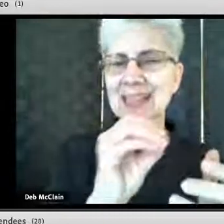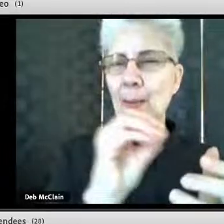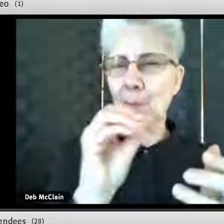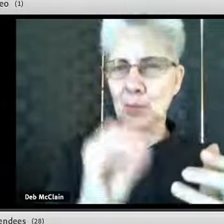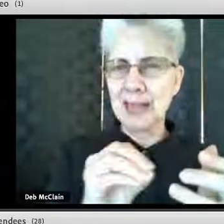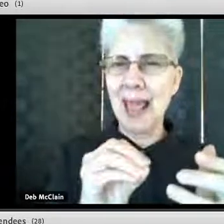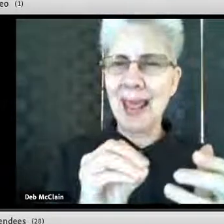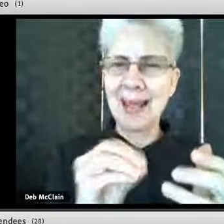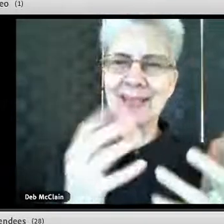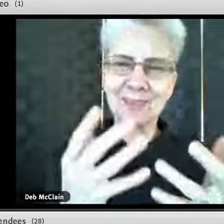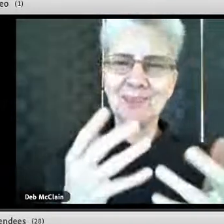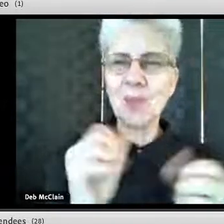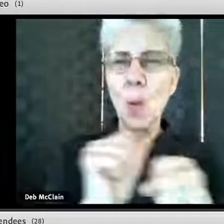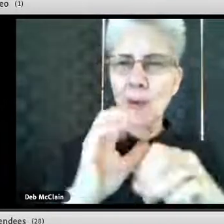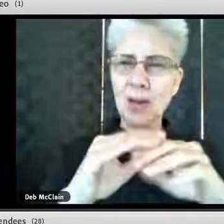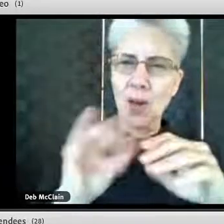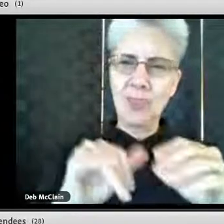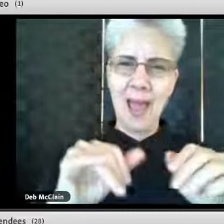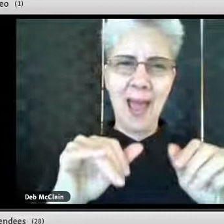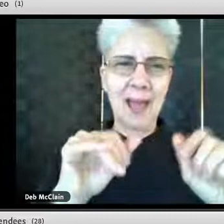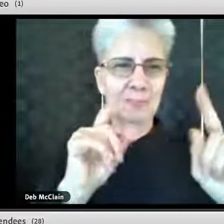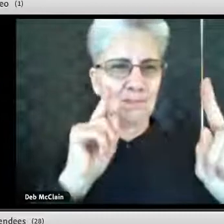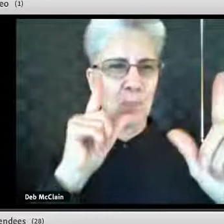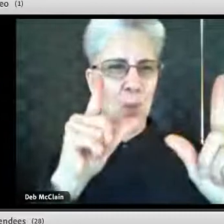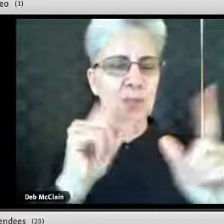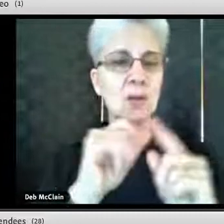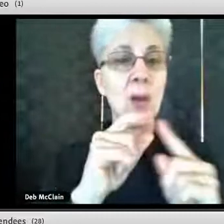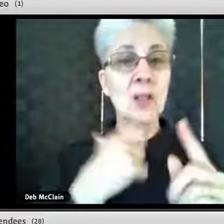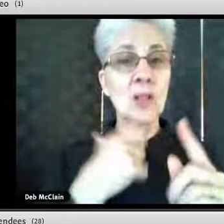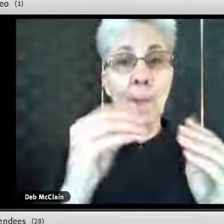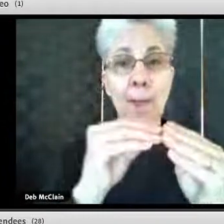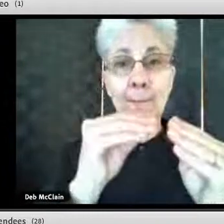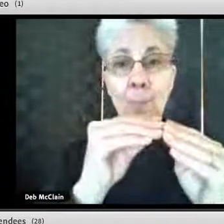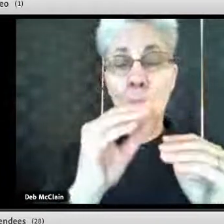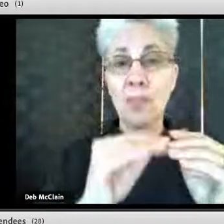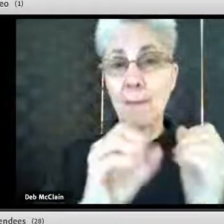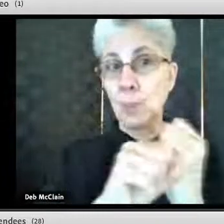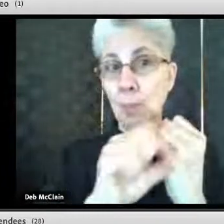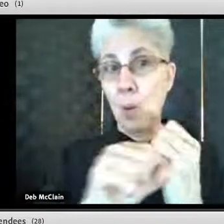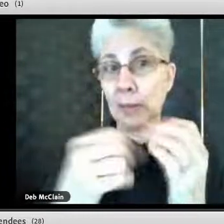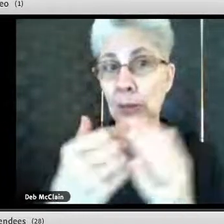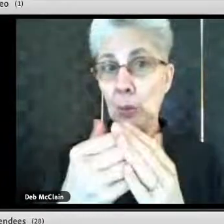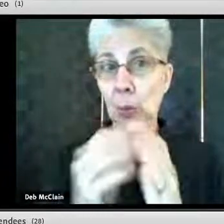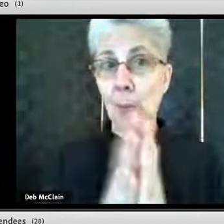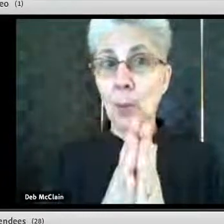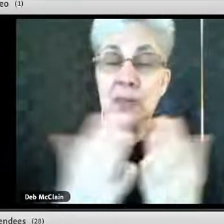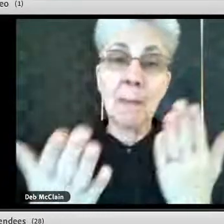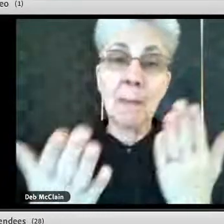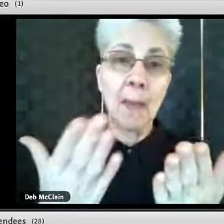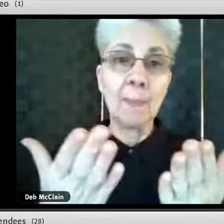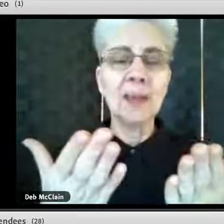you sort of working on that post, that to be a little heavier than maybe promoting new books and things like that.